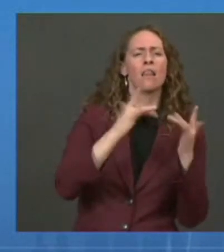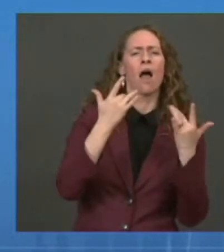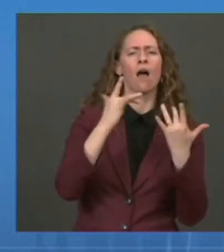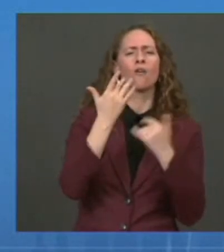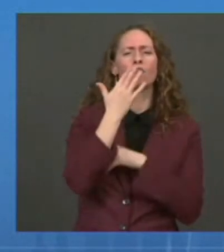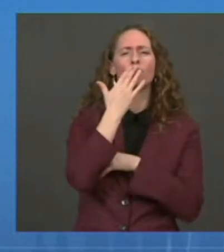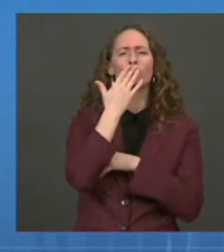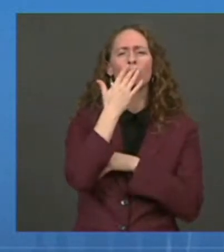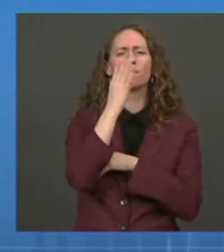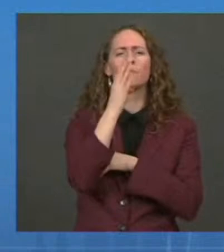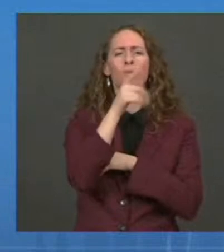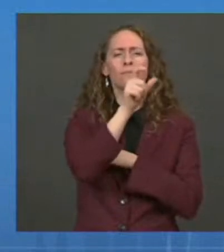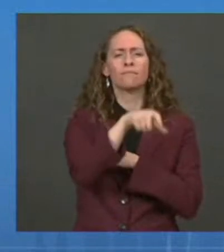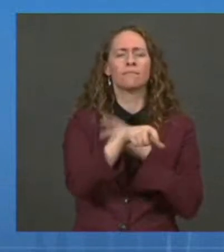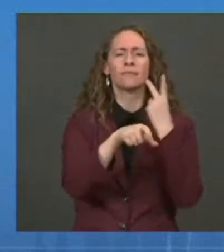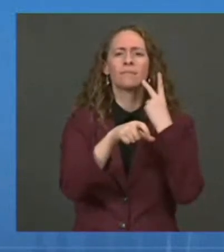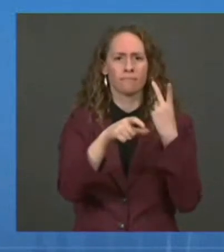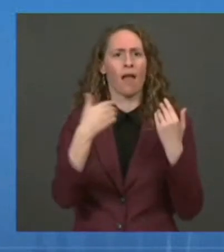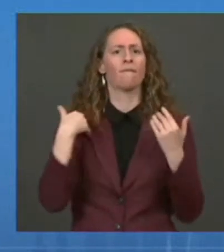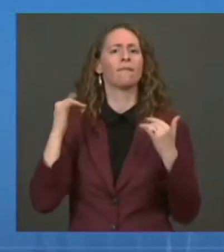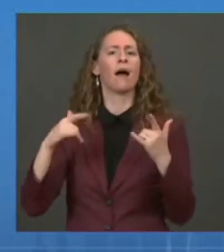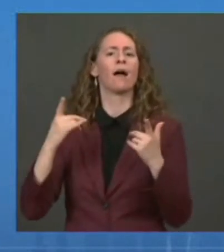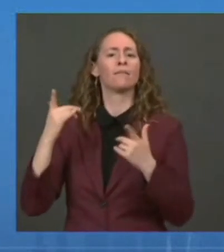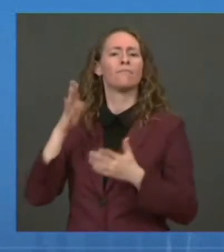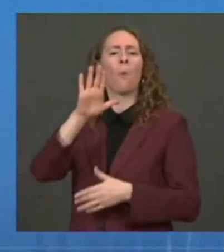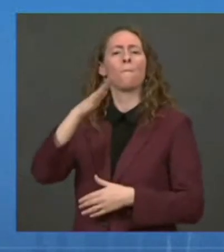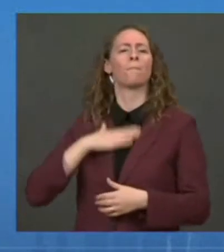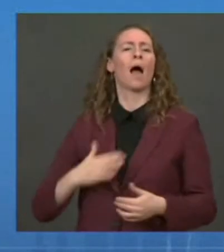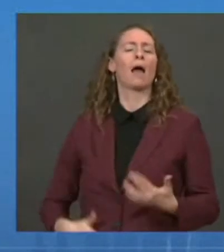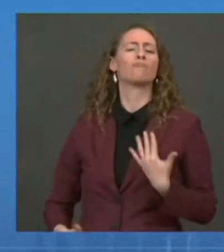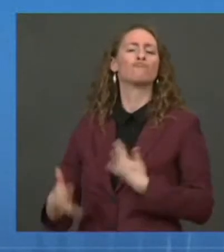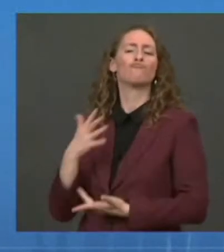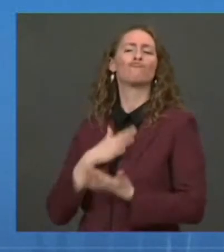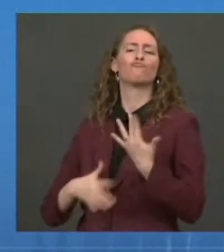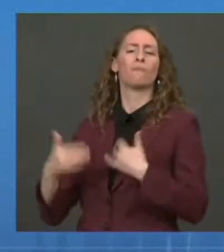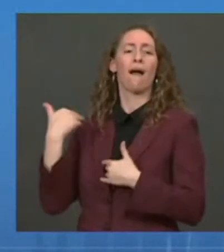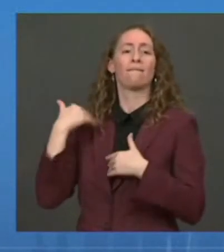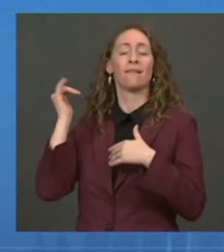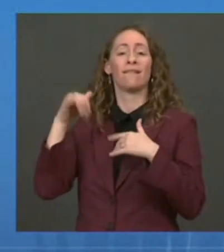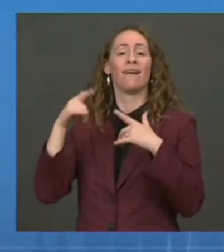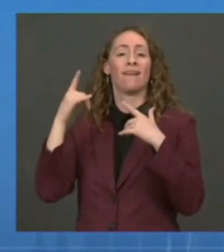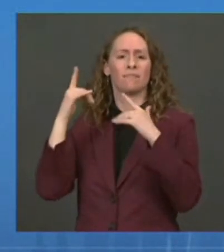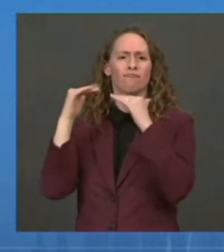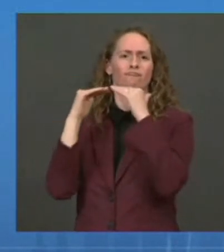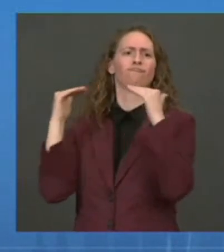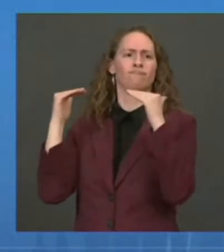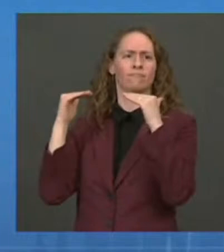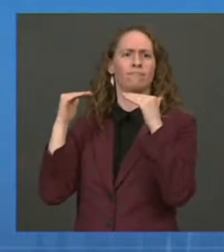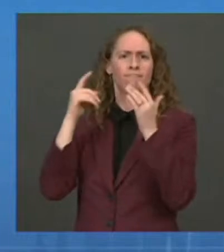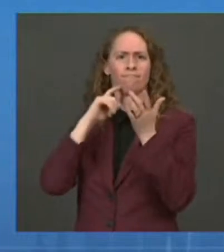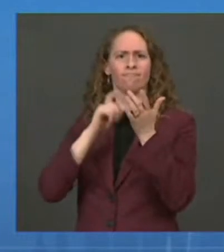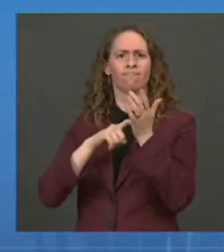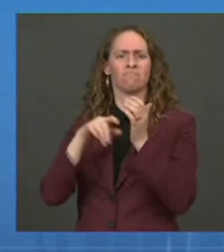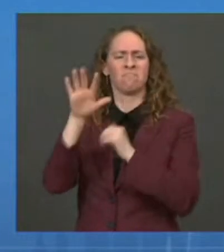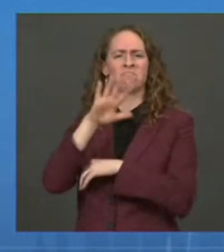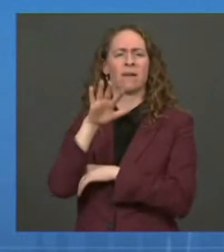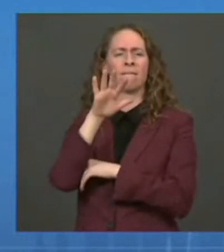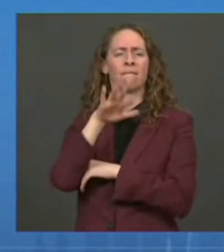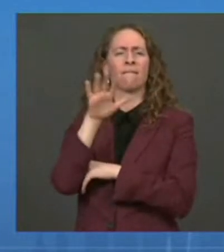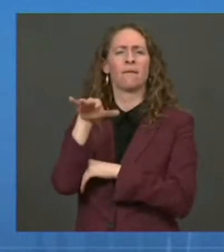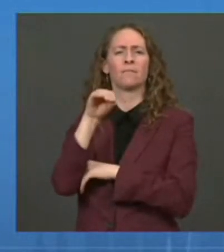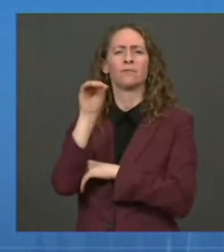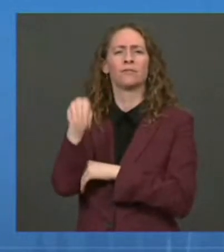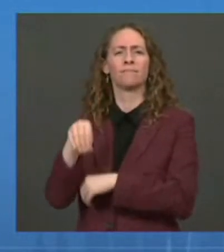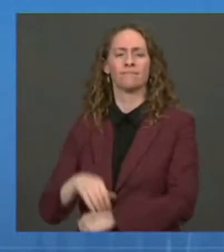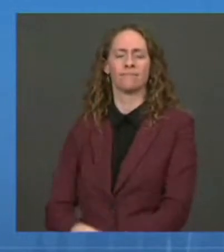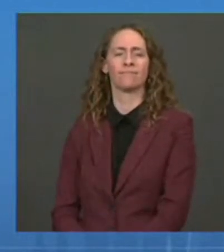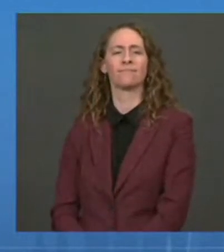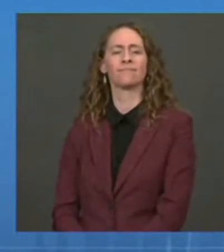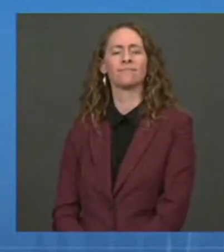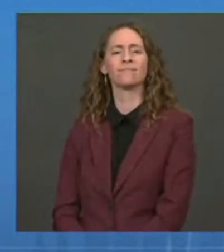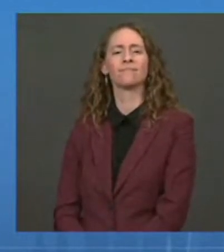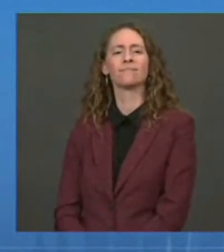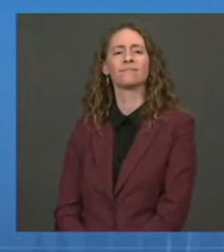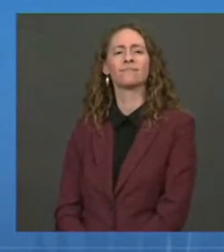INDIVIDUALS IS WHAT THE LEVEL